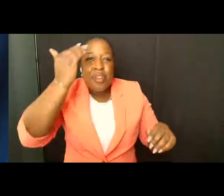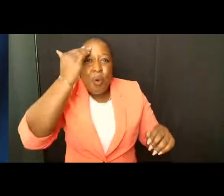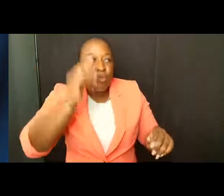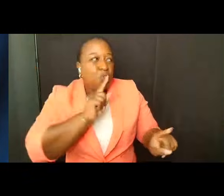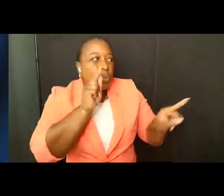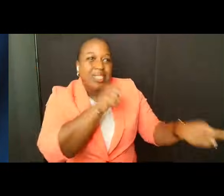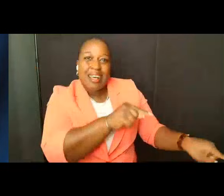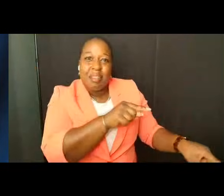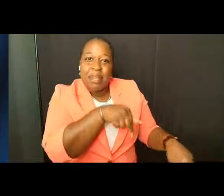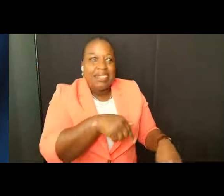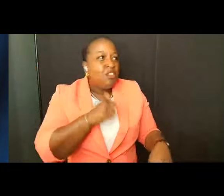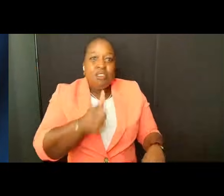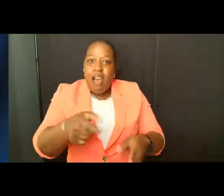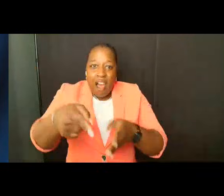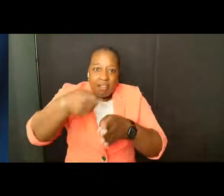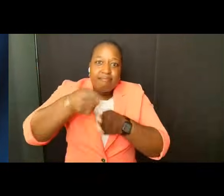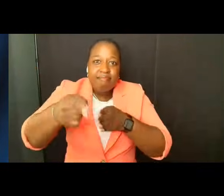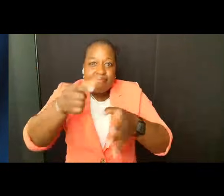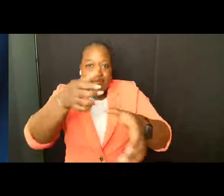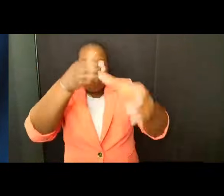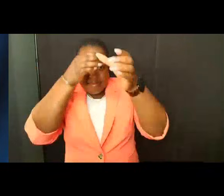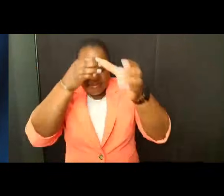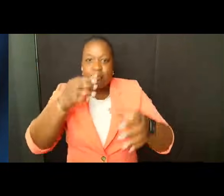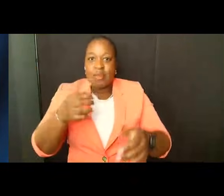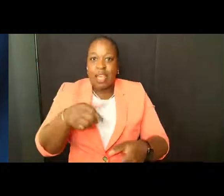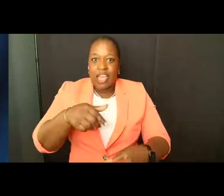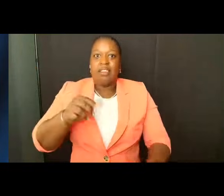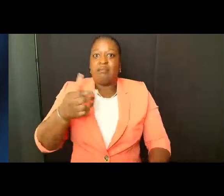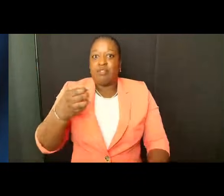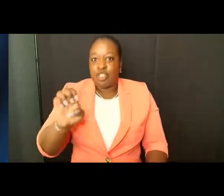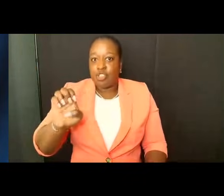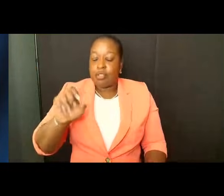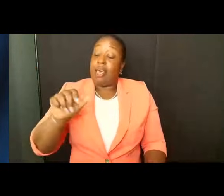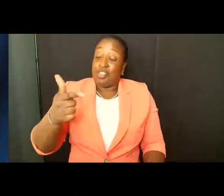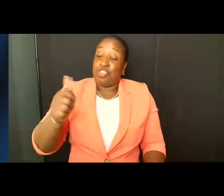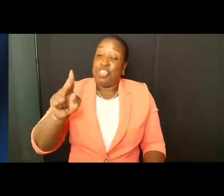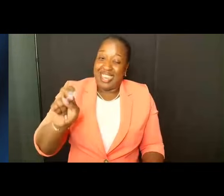Second, as you mentioned Antyan, and as you did Wally as well,